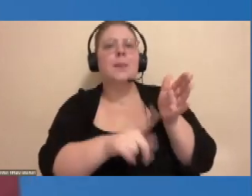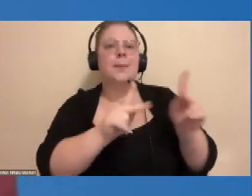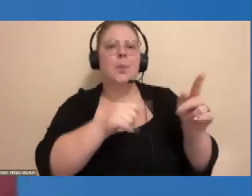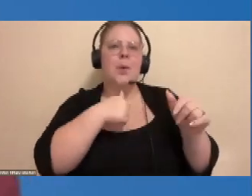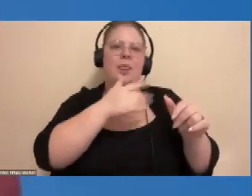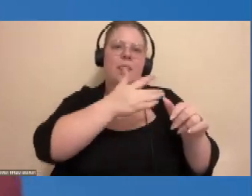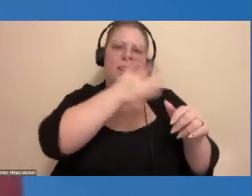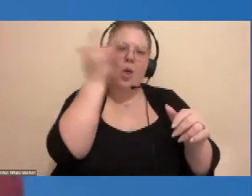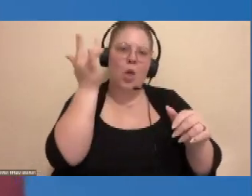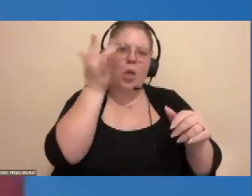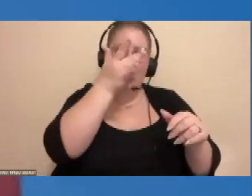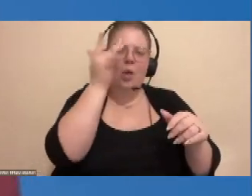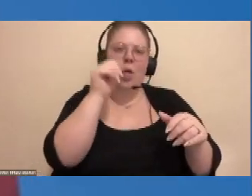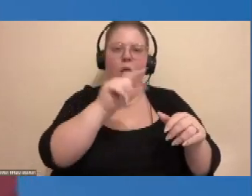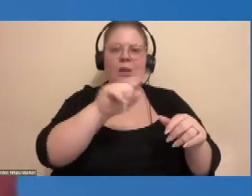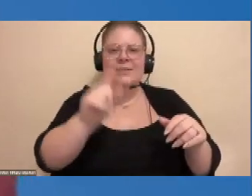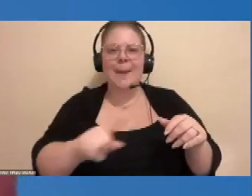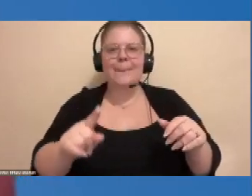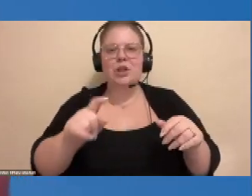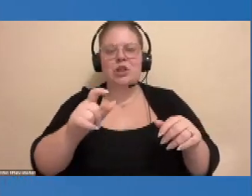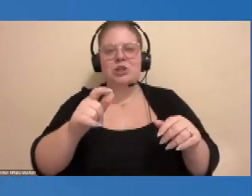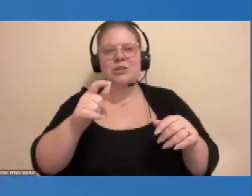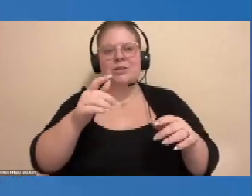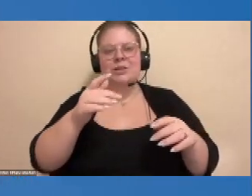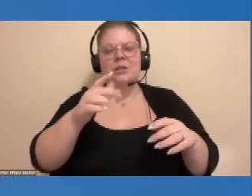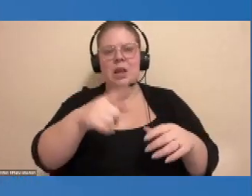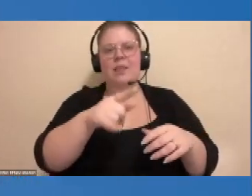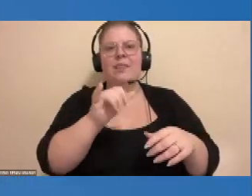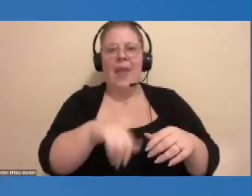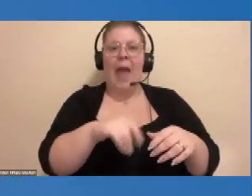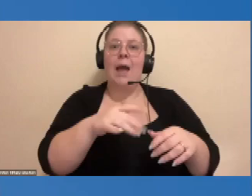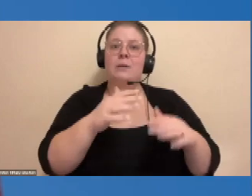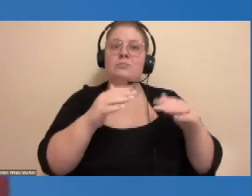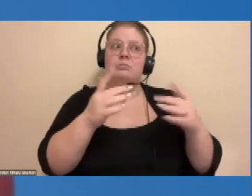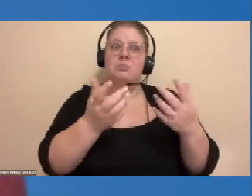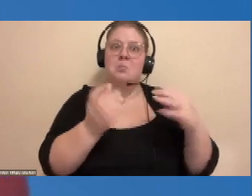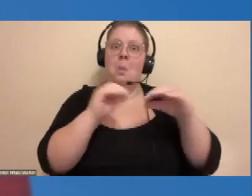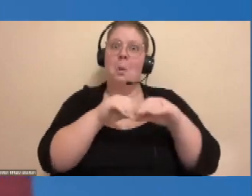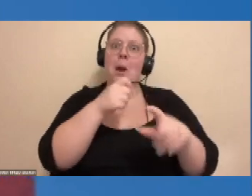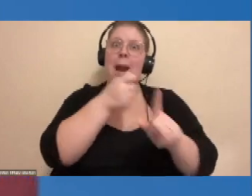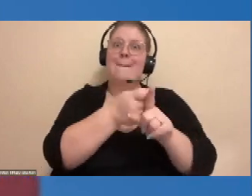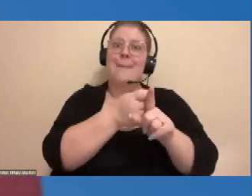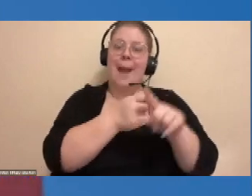Disease that disproportionately impacts Black and Latino older adults.